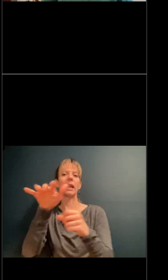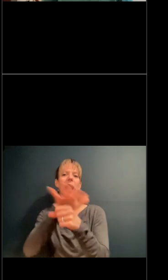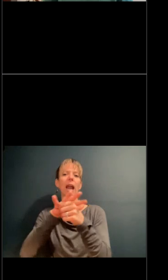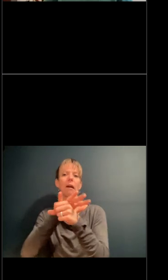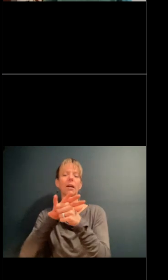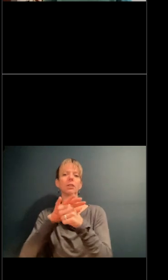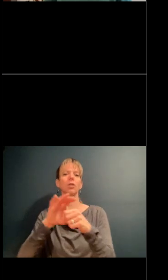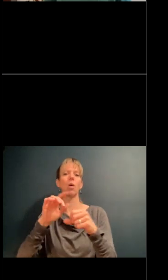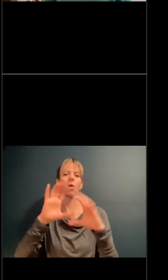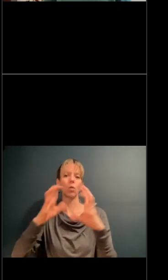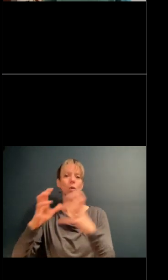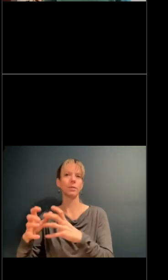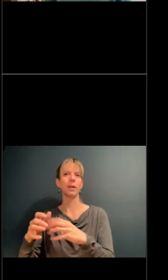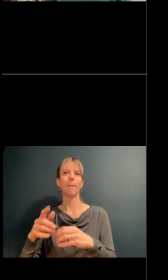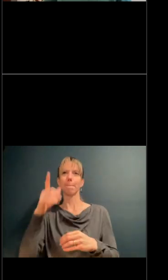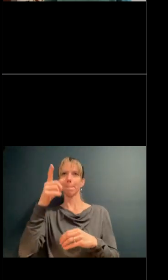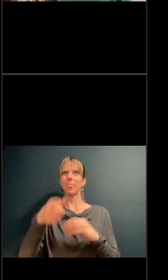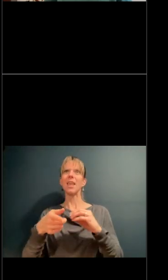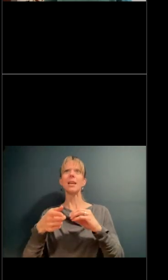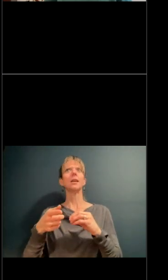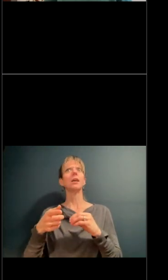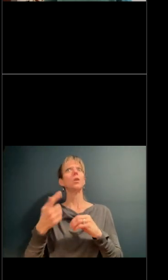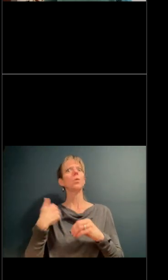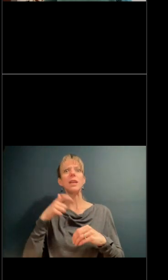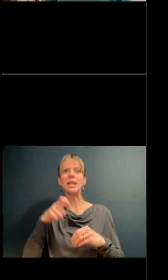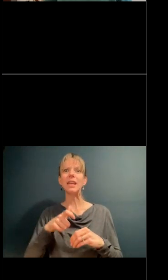This is a place where we have to be super intentional about,